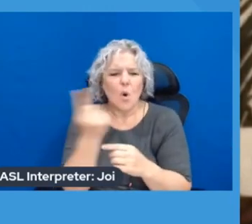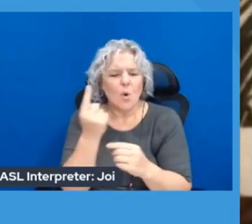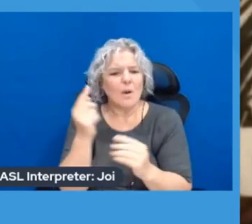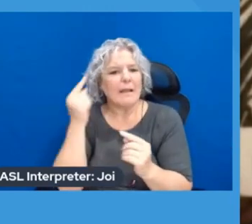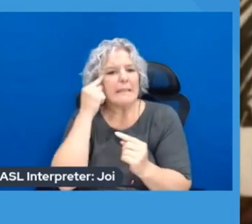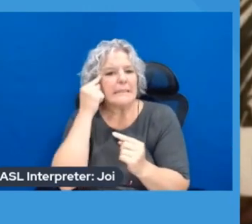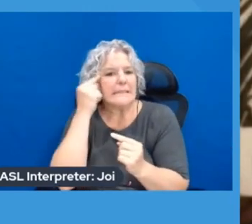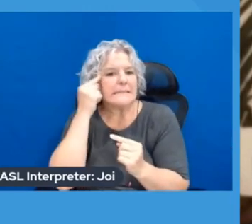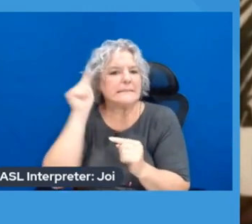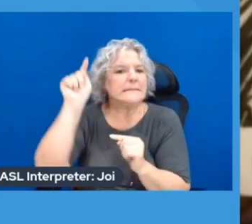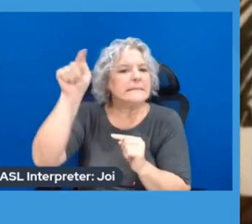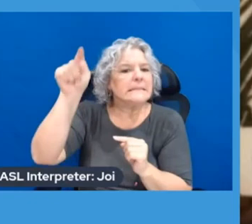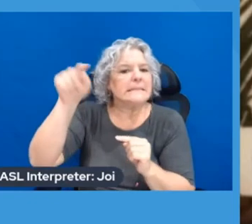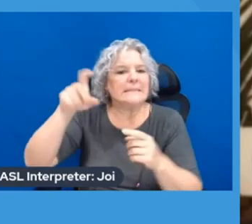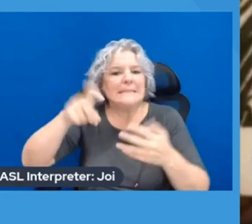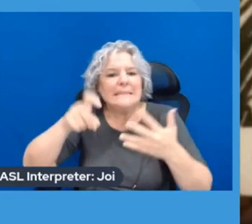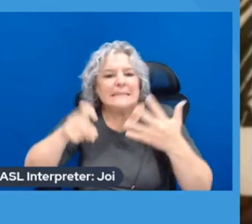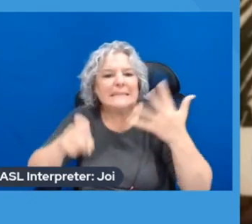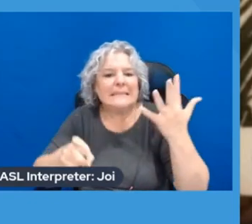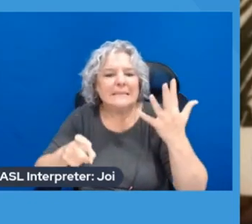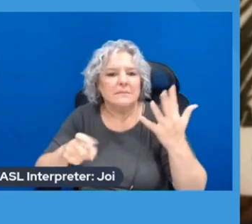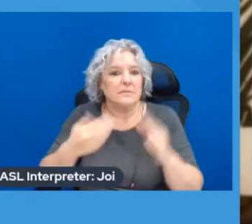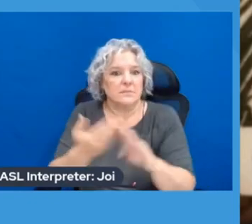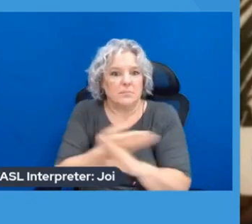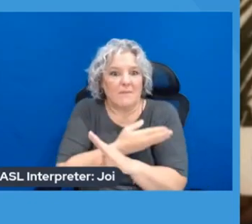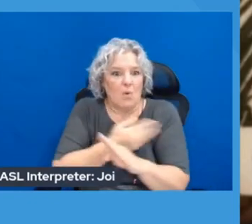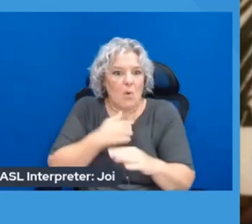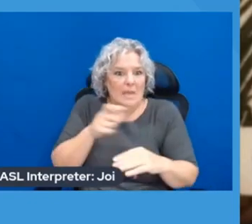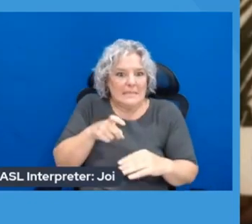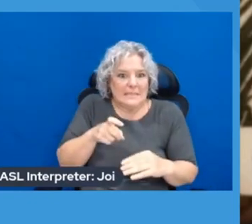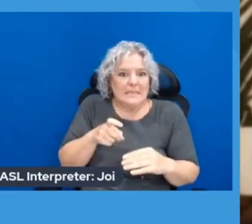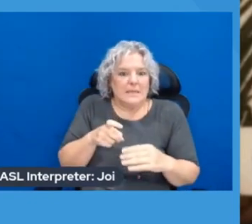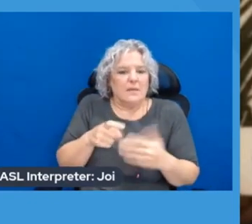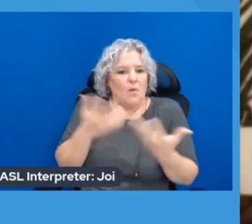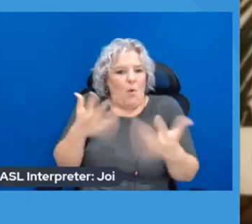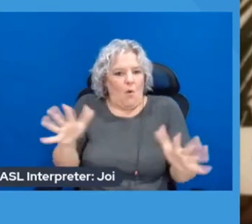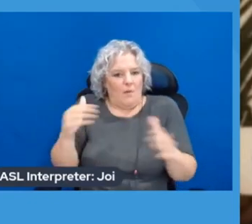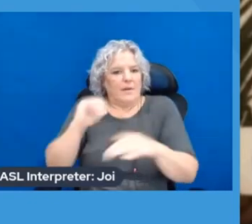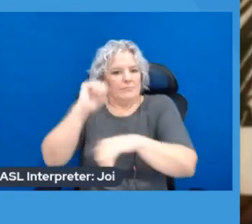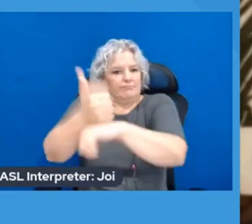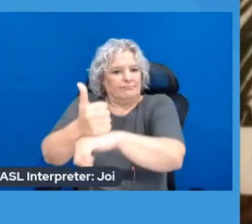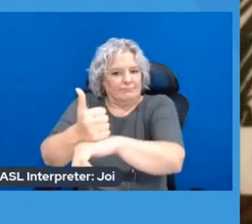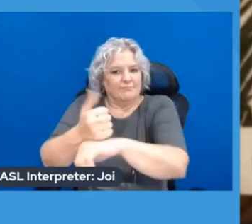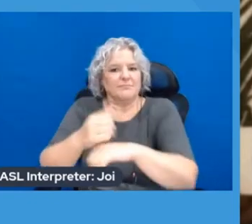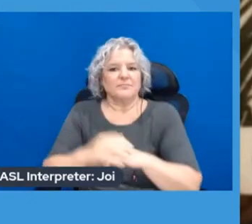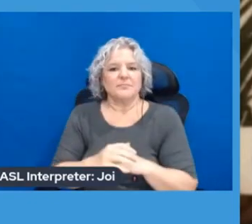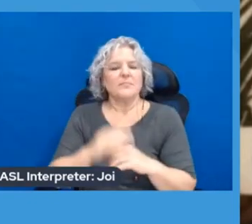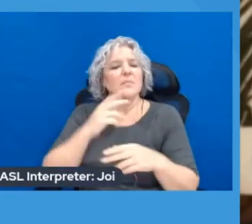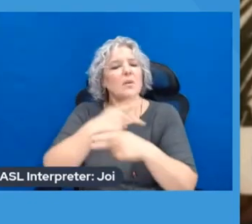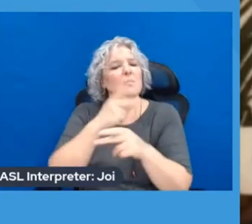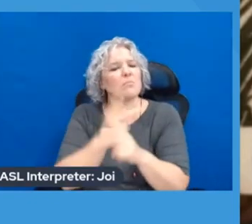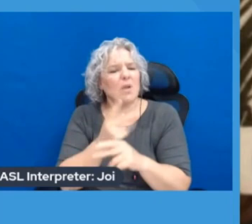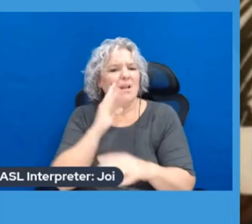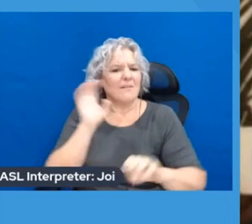sometimes before we recognize them. Topical meetings on marketing, project evaluation and qualitative analysis